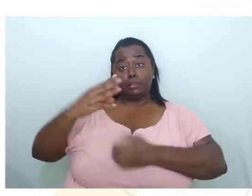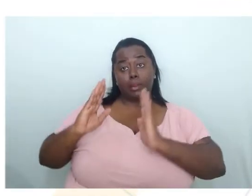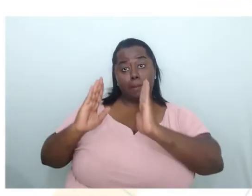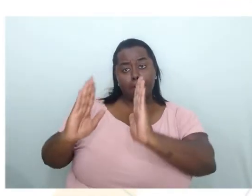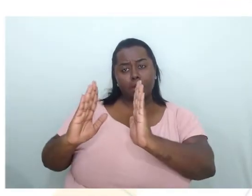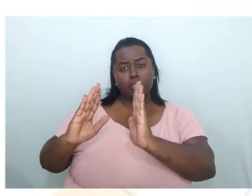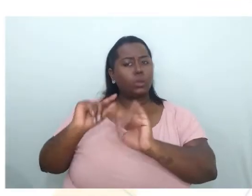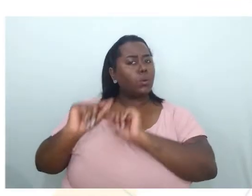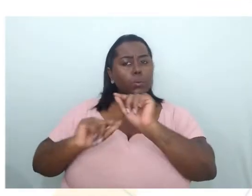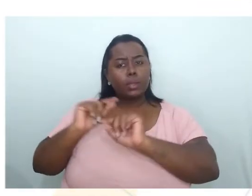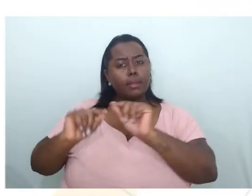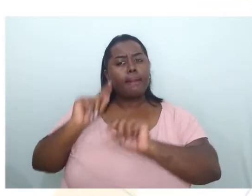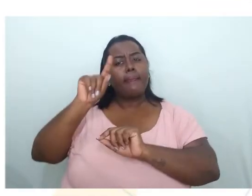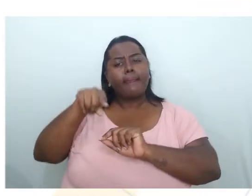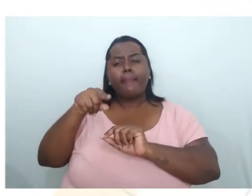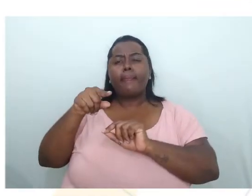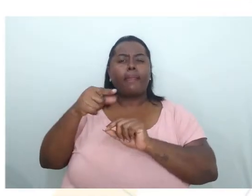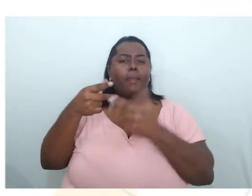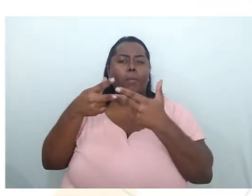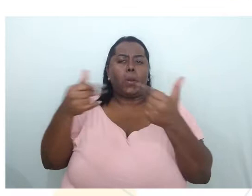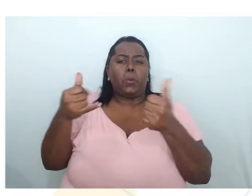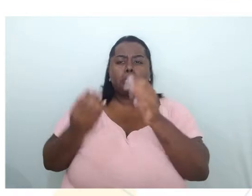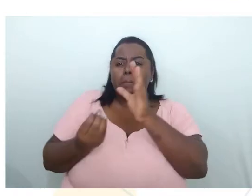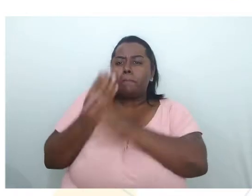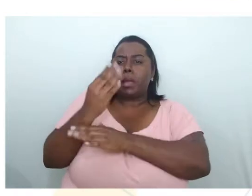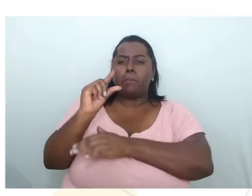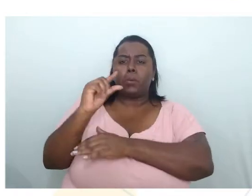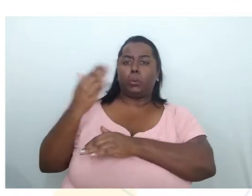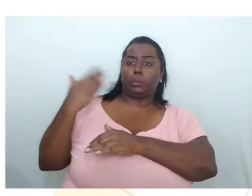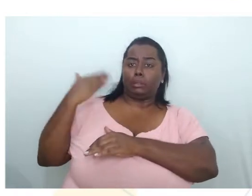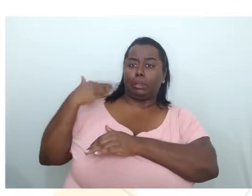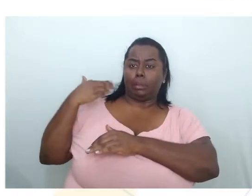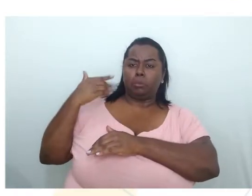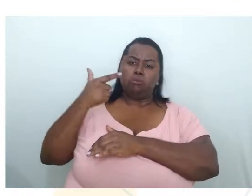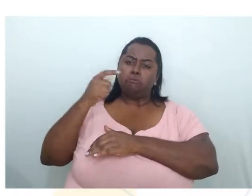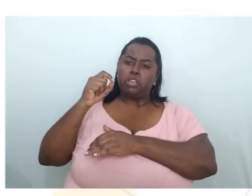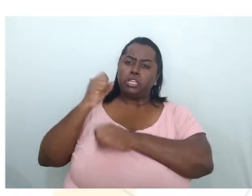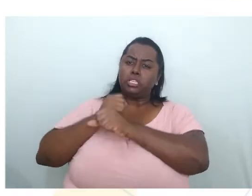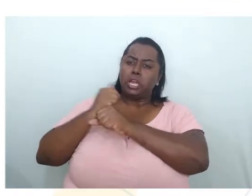something that has come up more recently over the last 20 years this is the idea